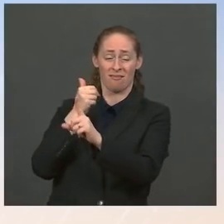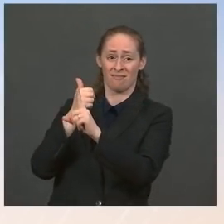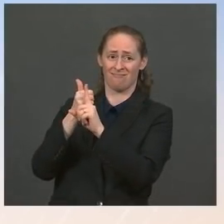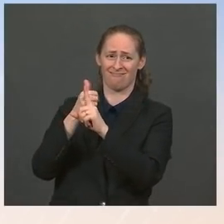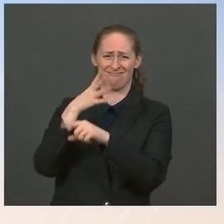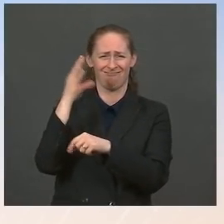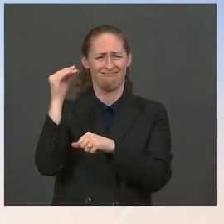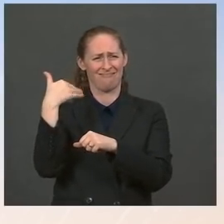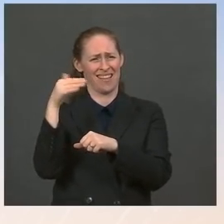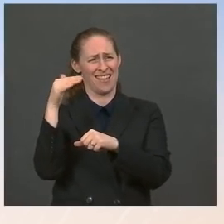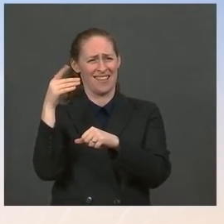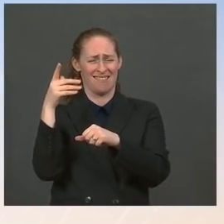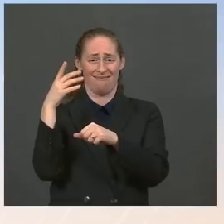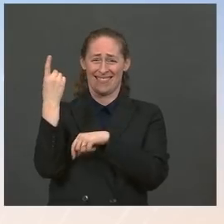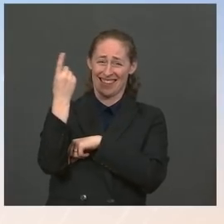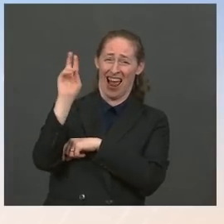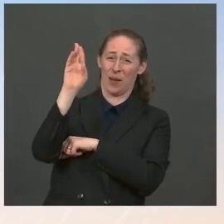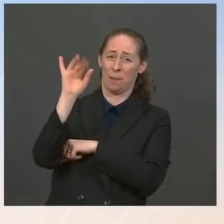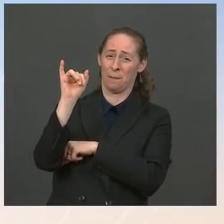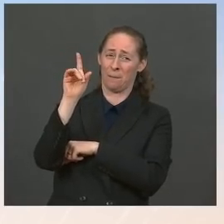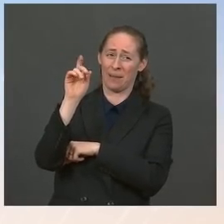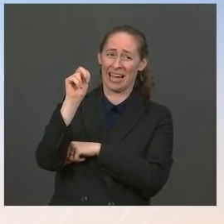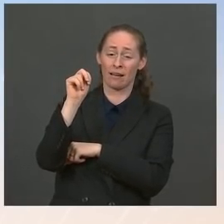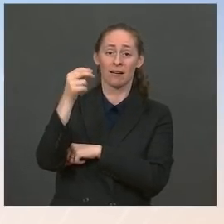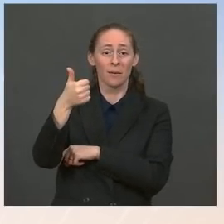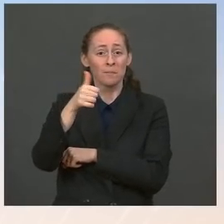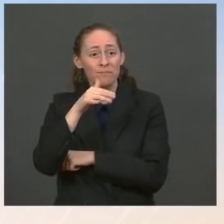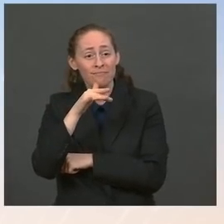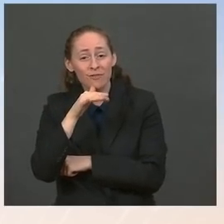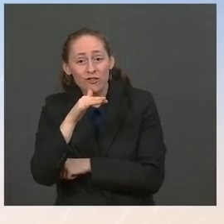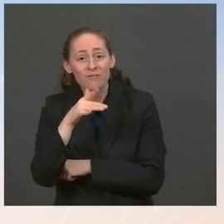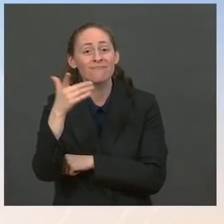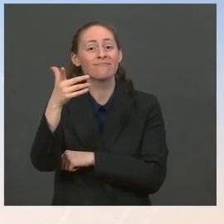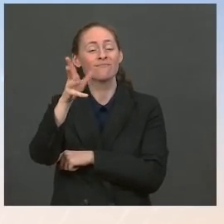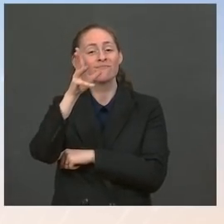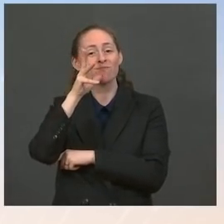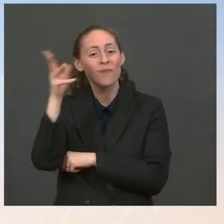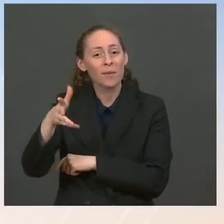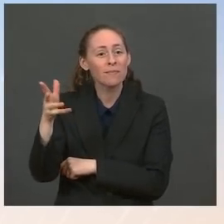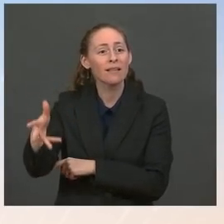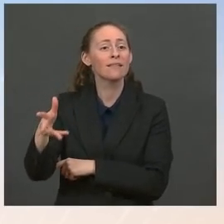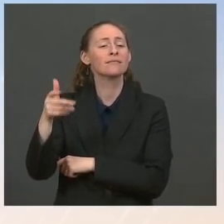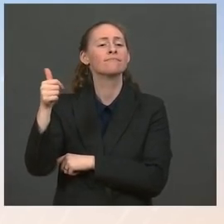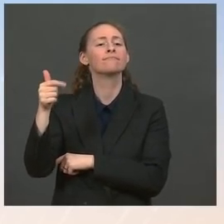and, you know, a mom, a grandmother. She understands what parents are feeling. Right?